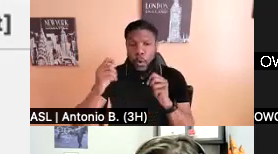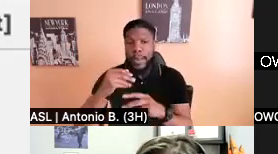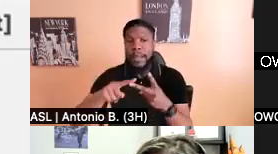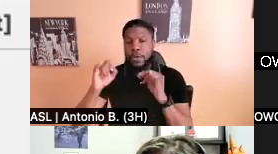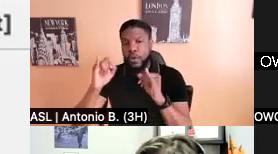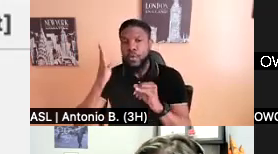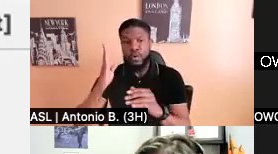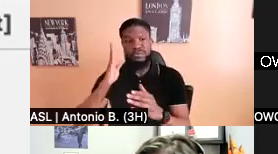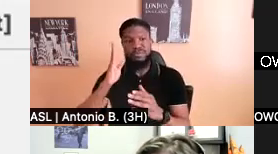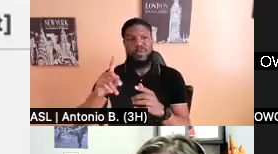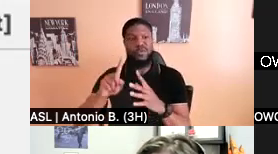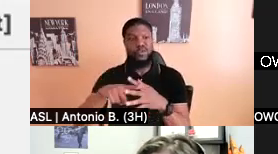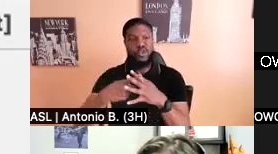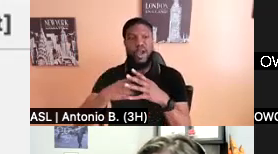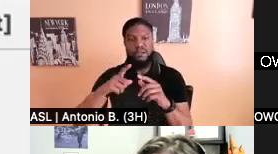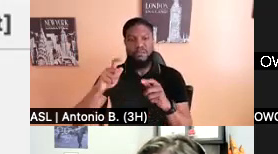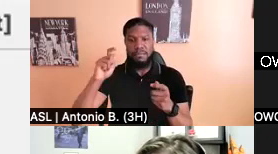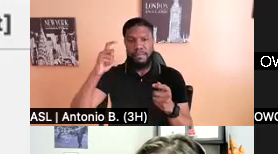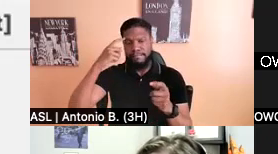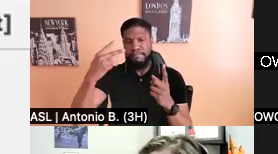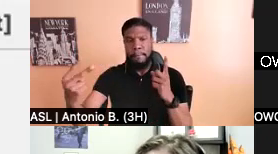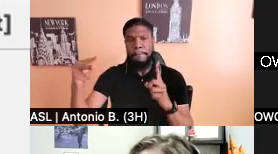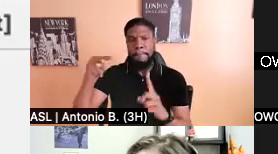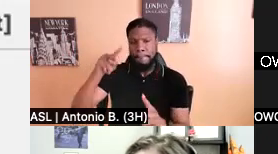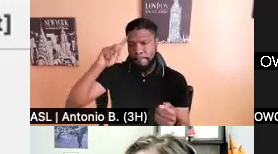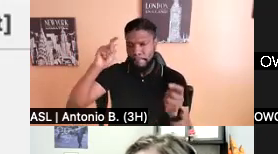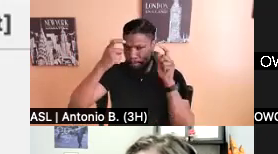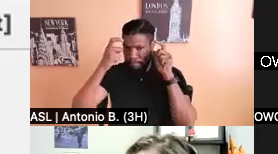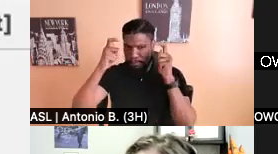And I wanted to be part of this discussion today to share with you the challenges I've